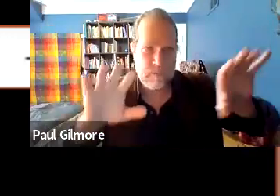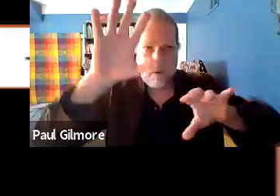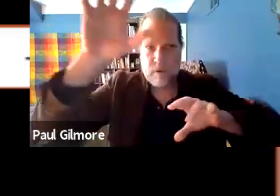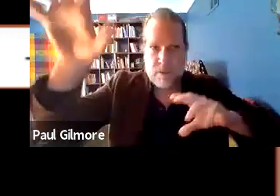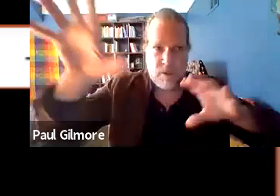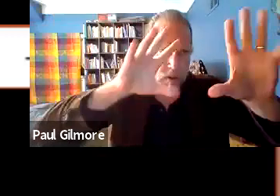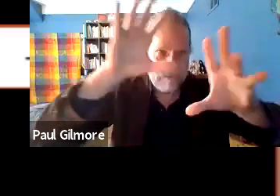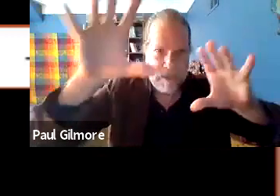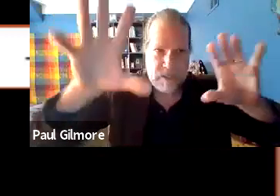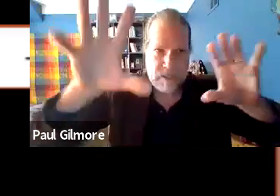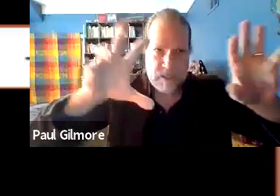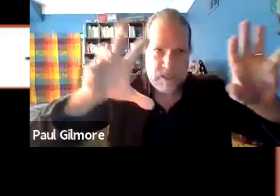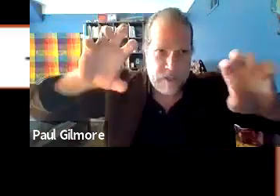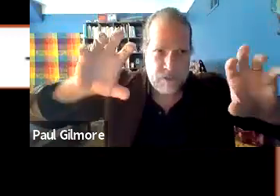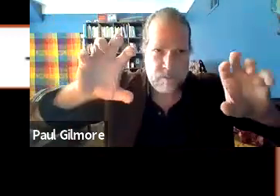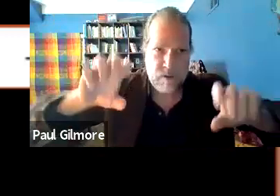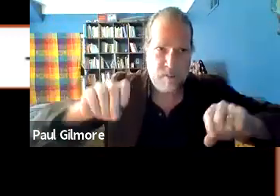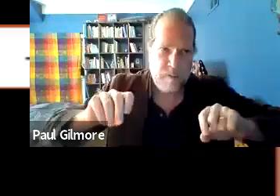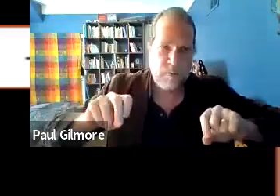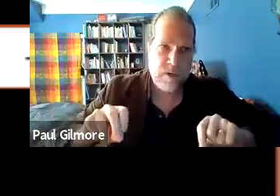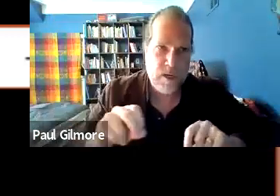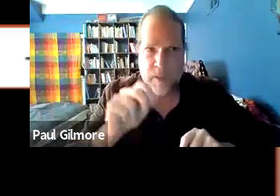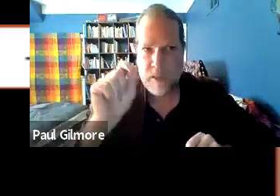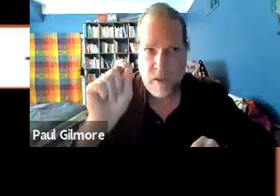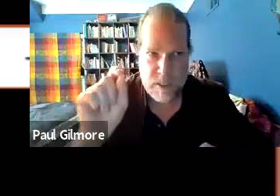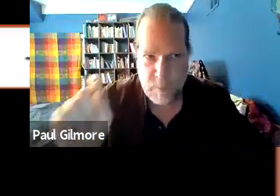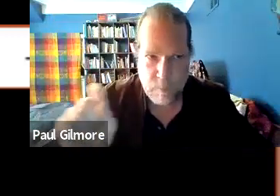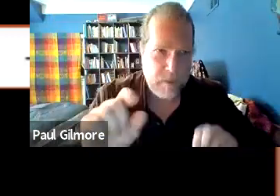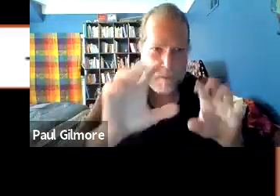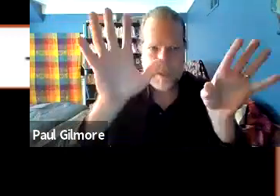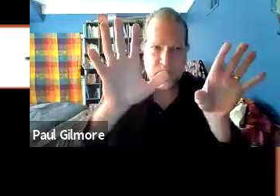at the borders, all of these issues that people bring up. So we don't mind